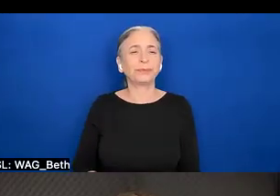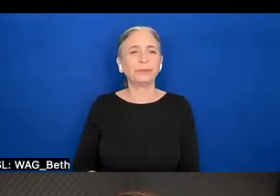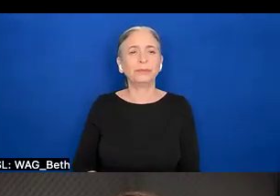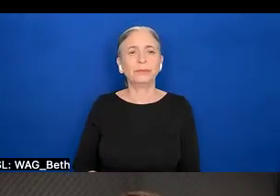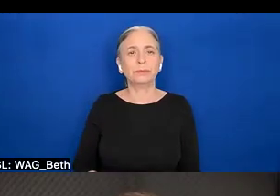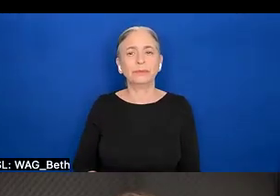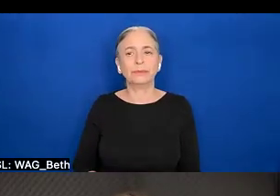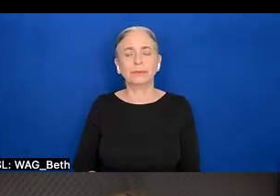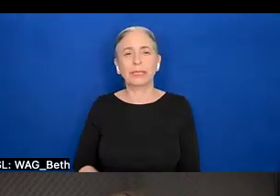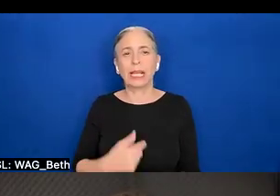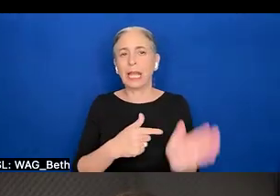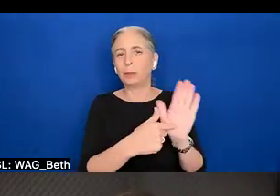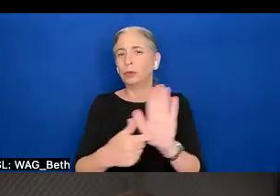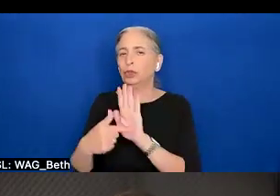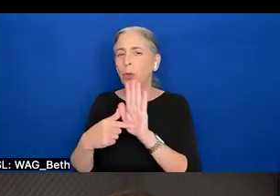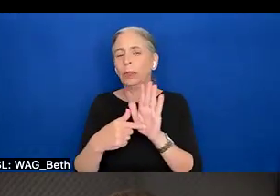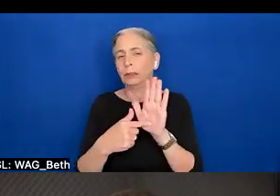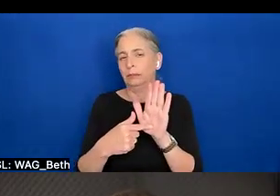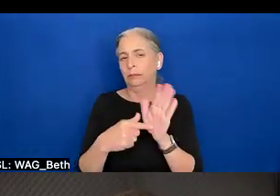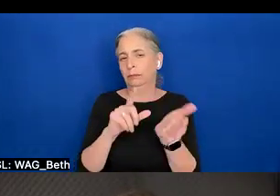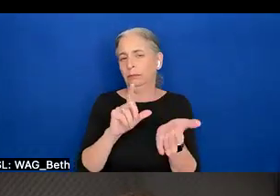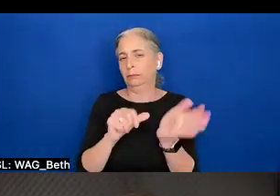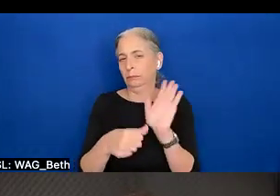I am showing the page.